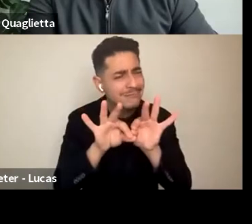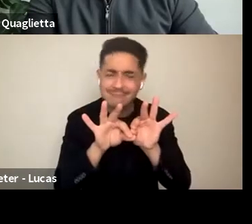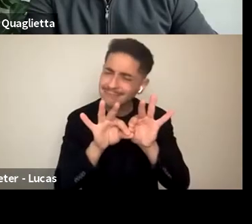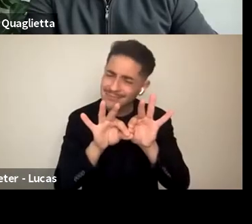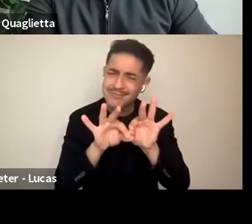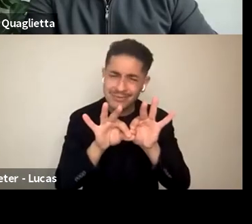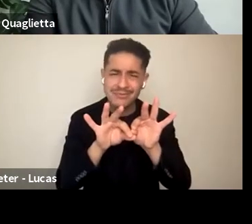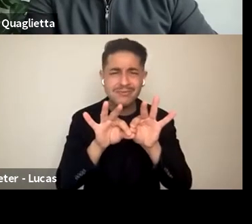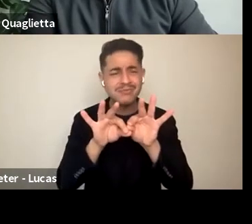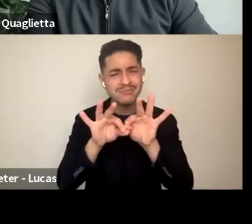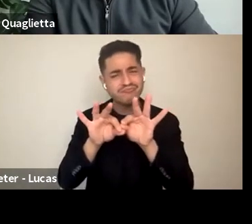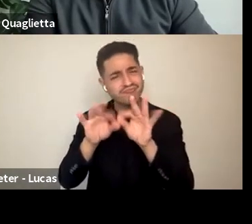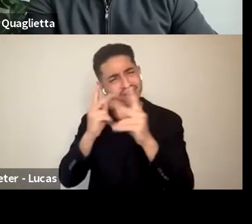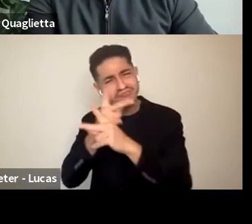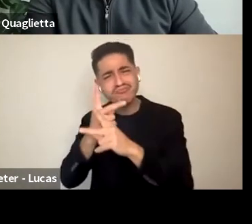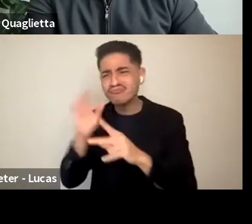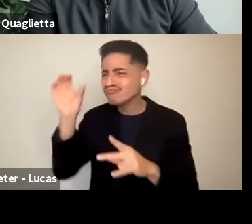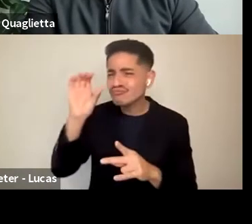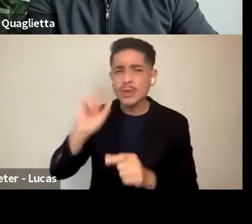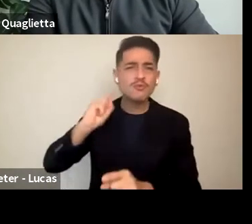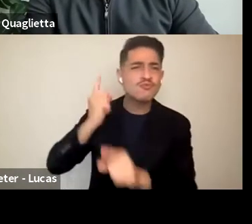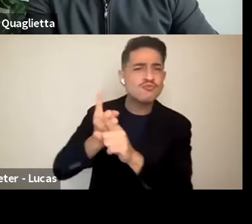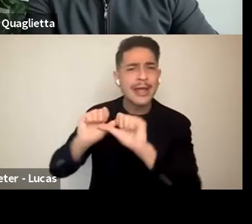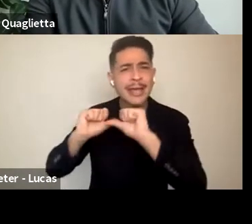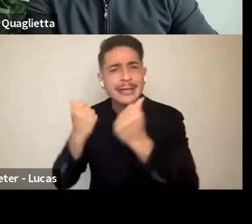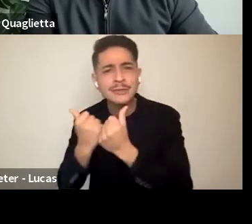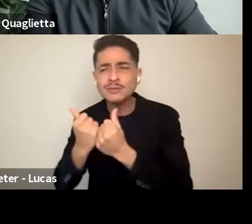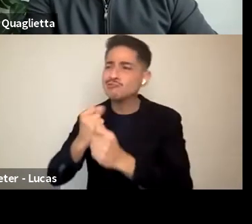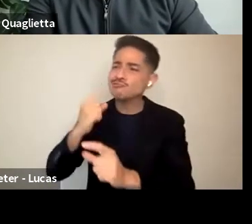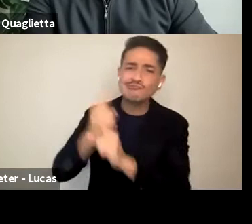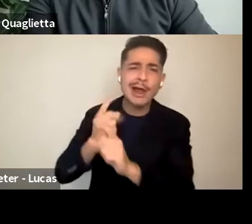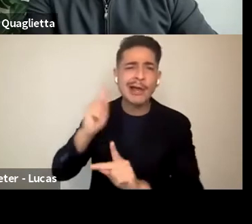the right people to reach out to to help you with that. It's worth taking the time to find the right people.